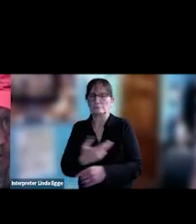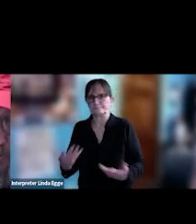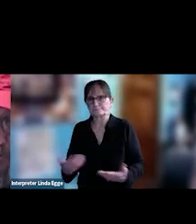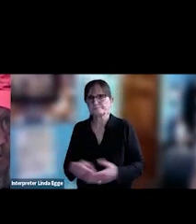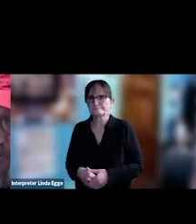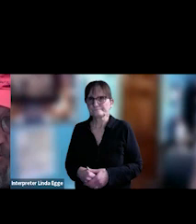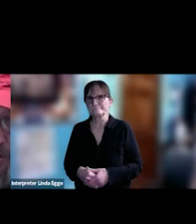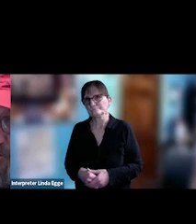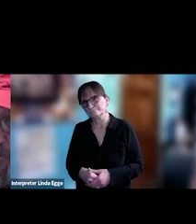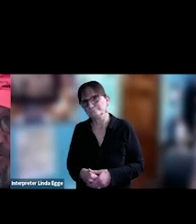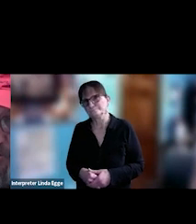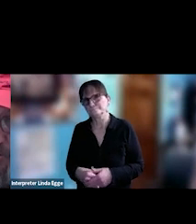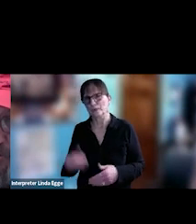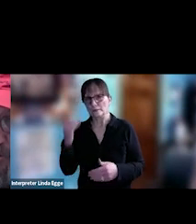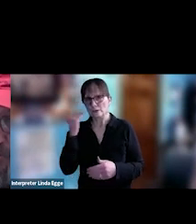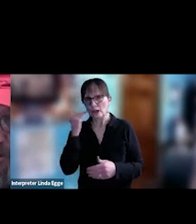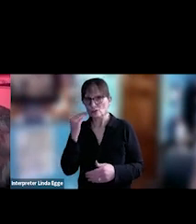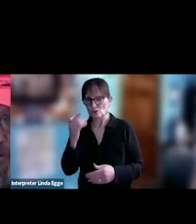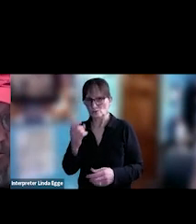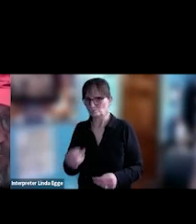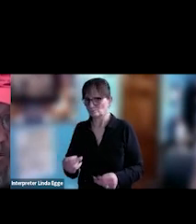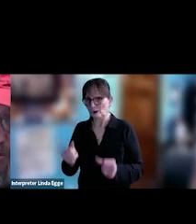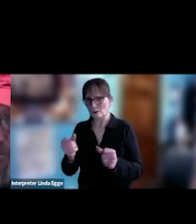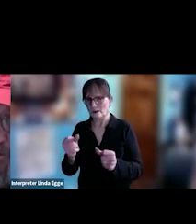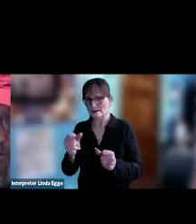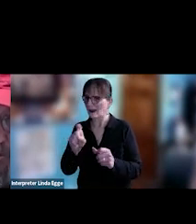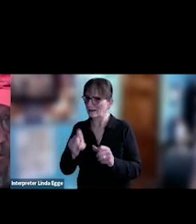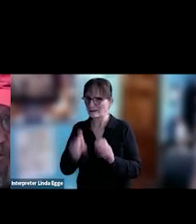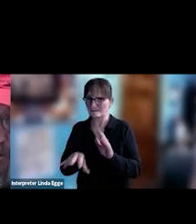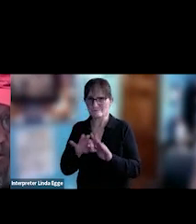you know, so I knew right then, you know, that I've gotta find someplace.